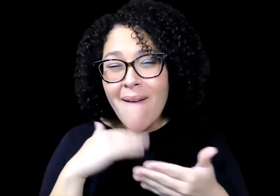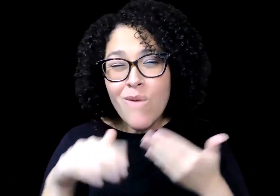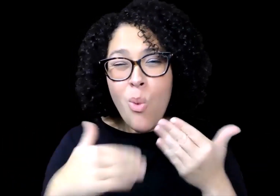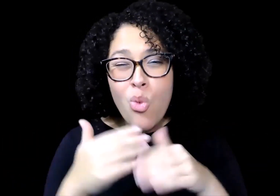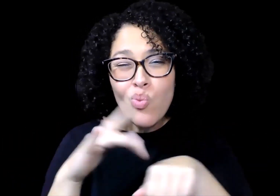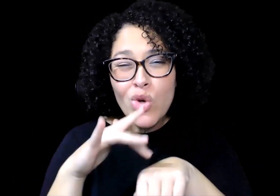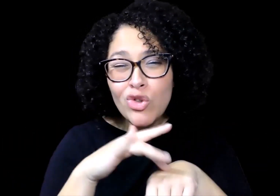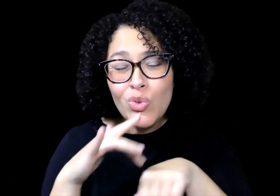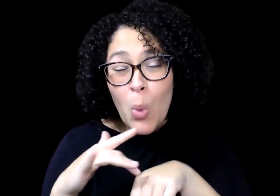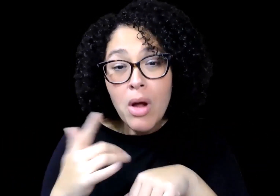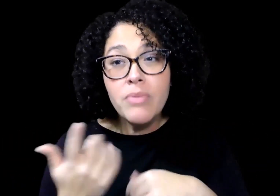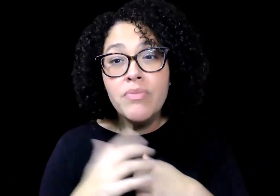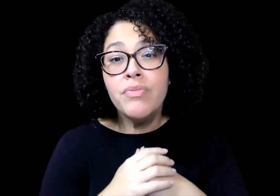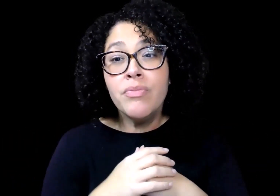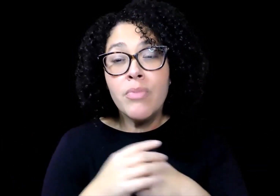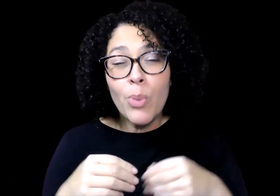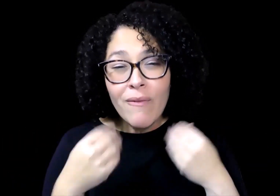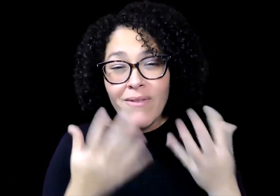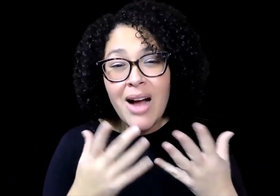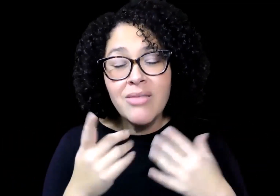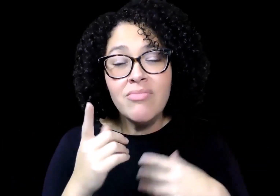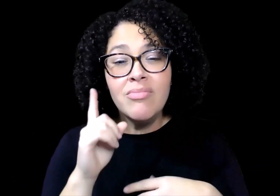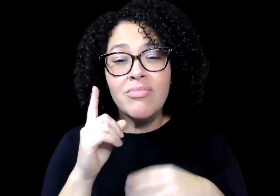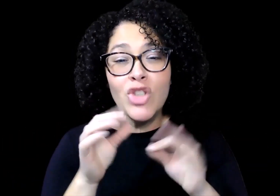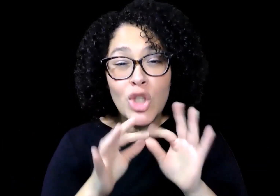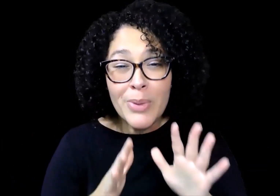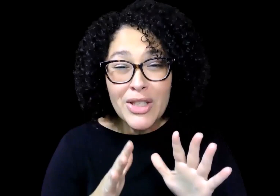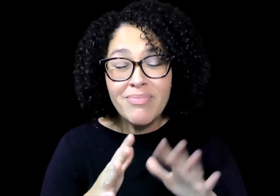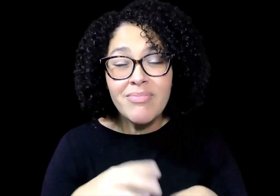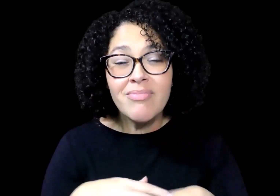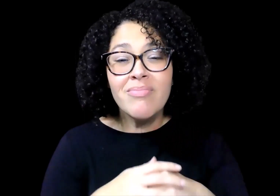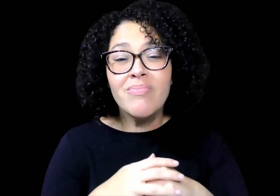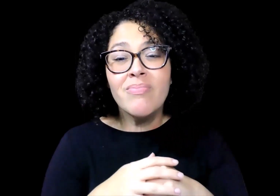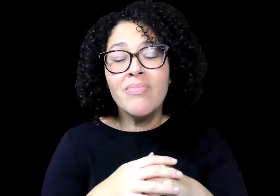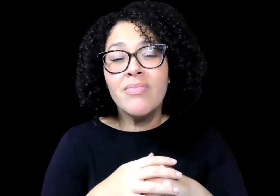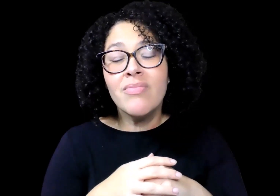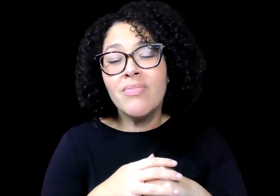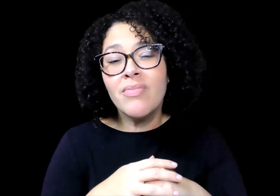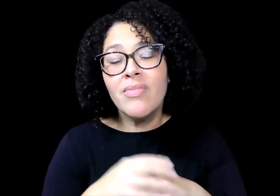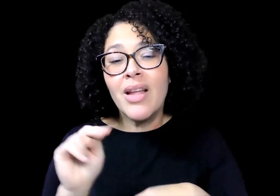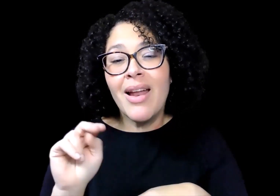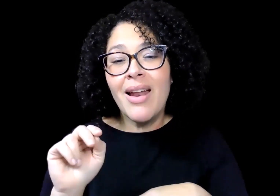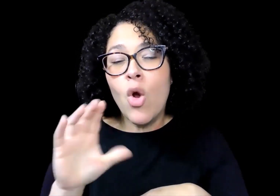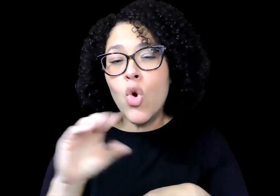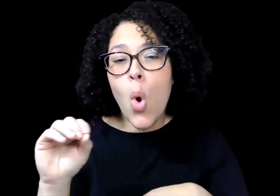and others make sure that you have the resources necessary make sure that there are interpreters